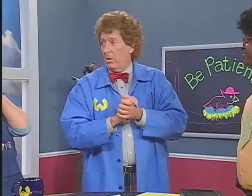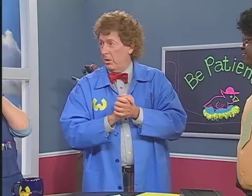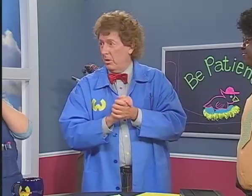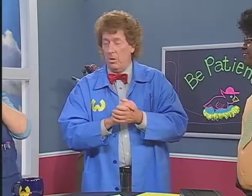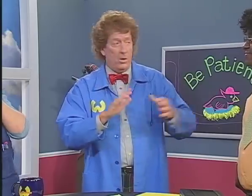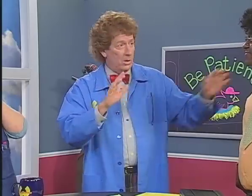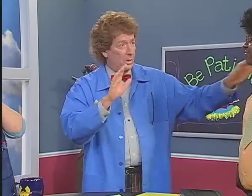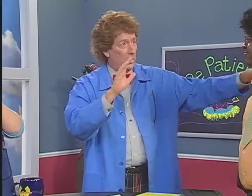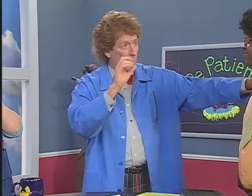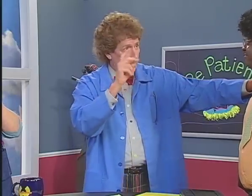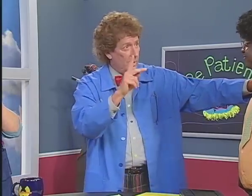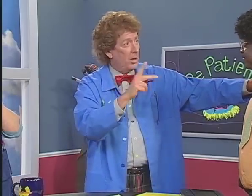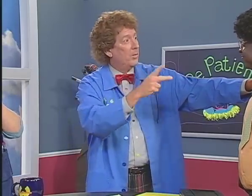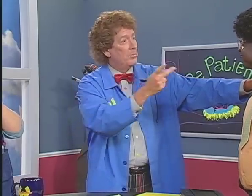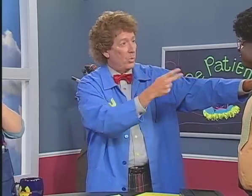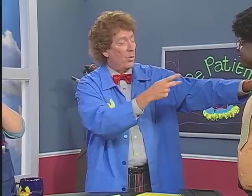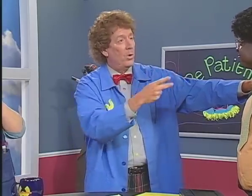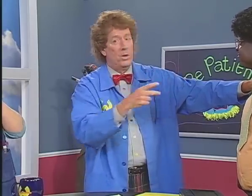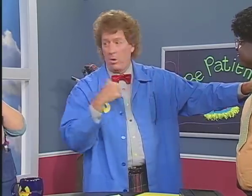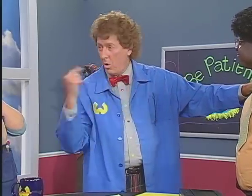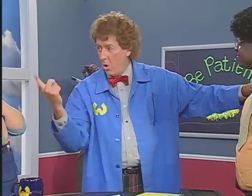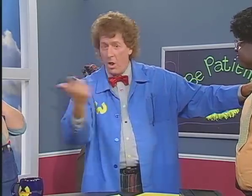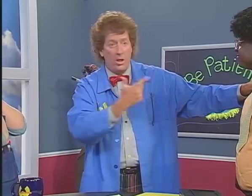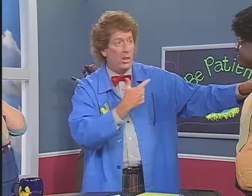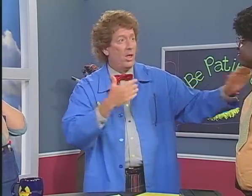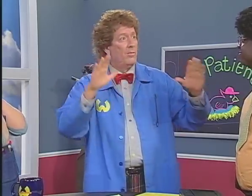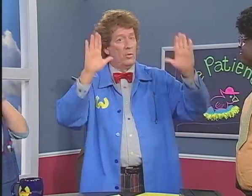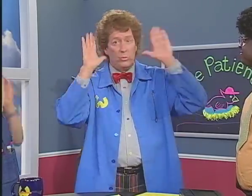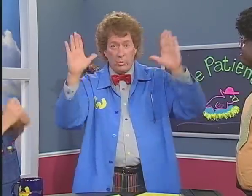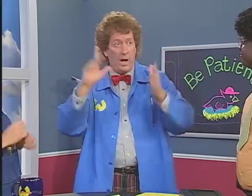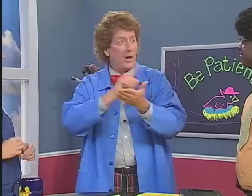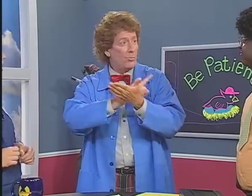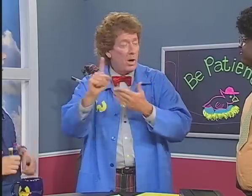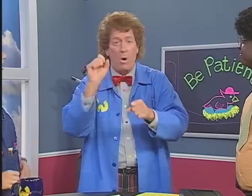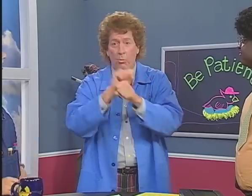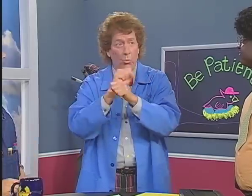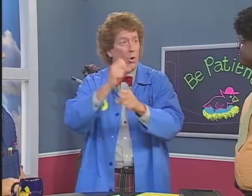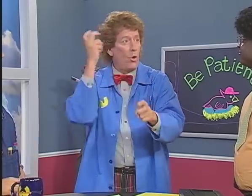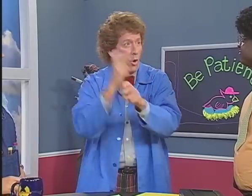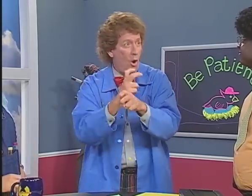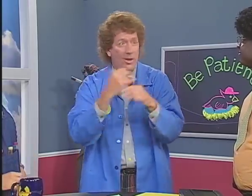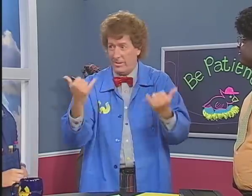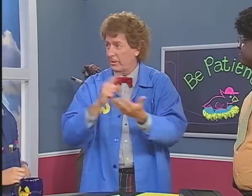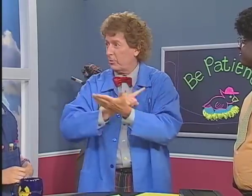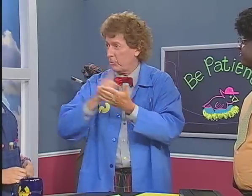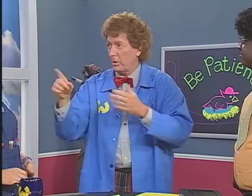OK, SO LET'S ALL HAVE A GREAT WEEK, AND WORK HARD THIS WEEK.